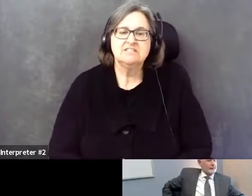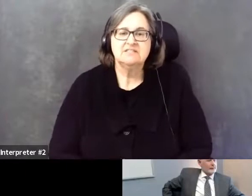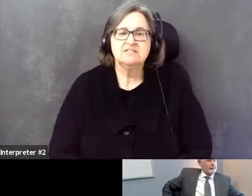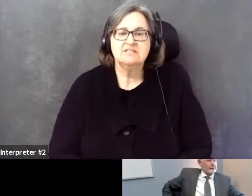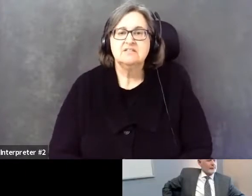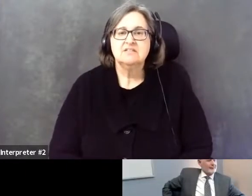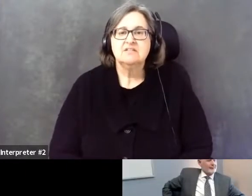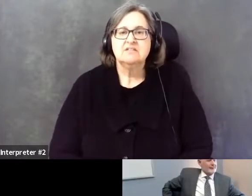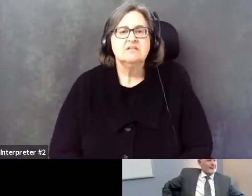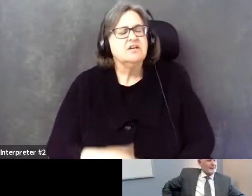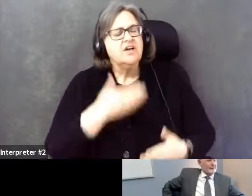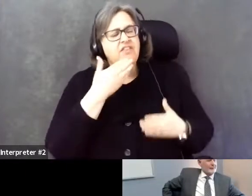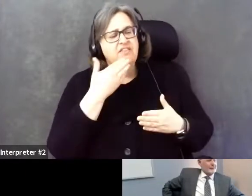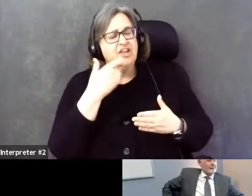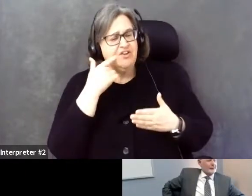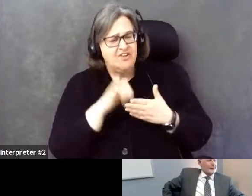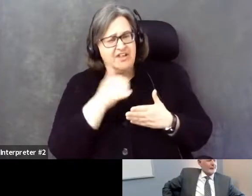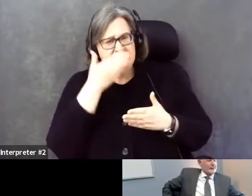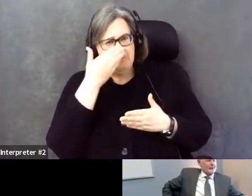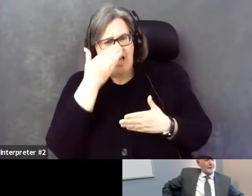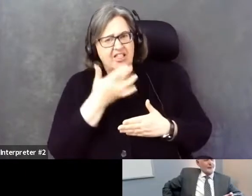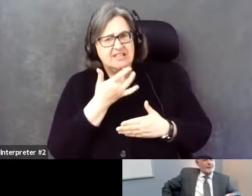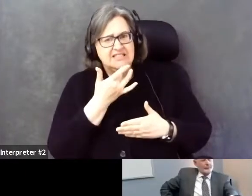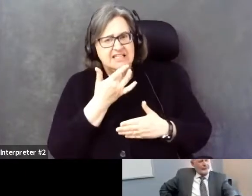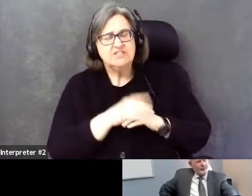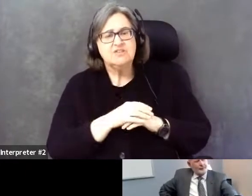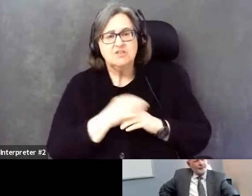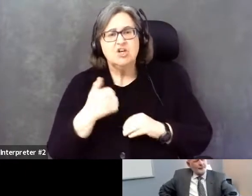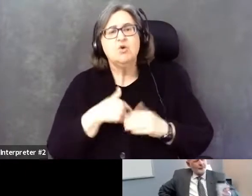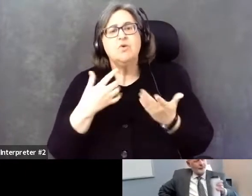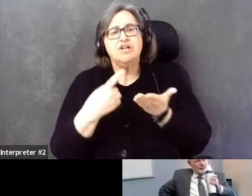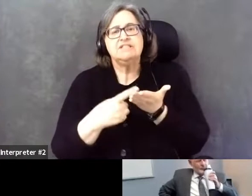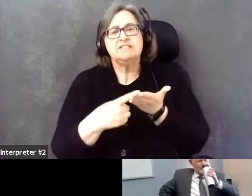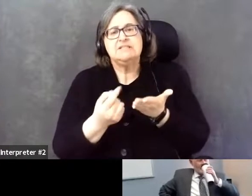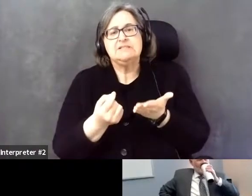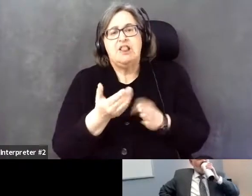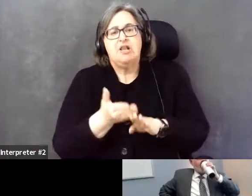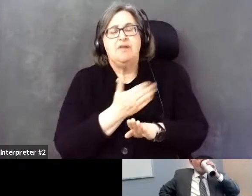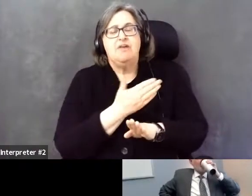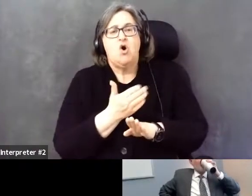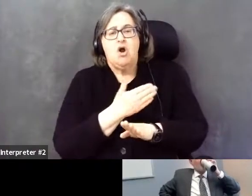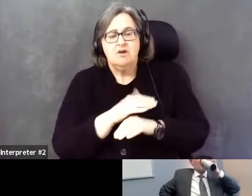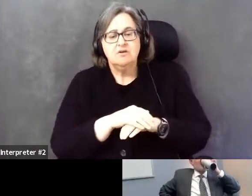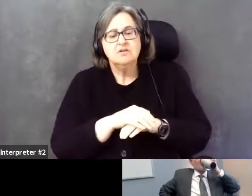Thank you for mentioning that part about the smell and taste. We had talked about that a little bit before. As we had learned